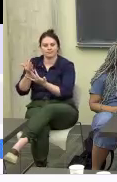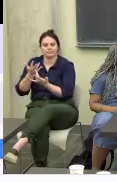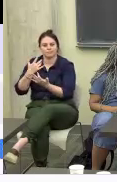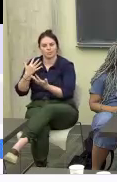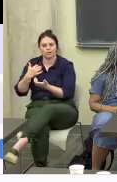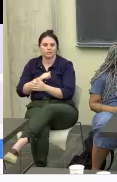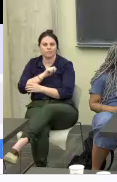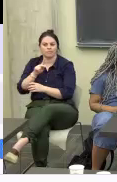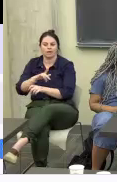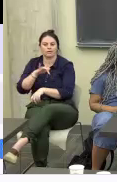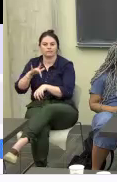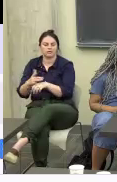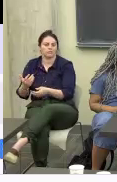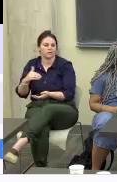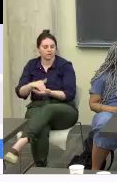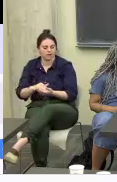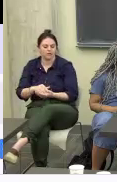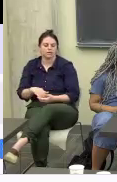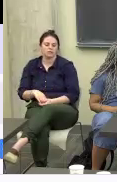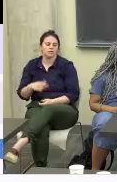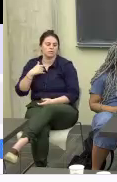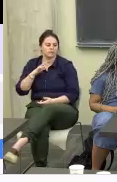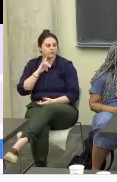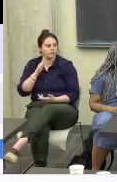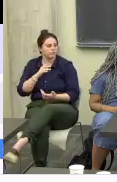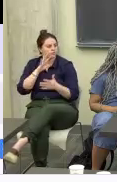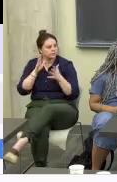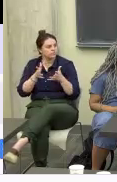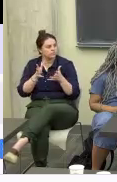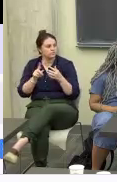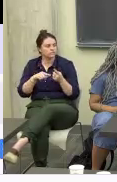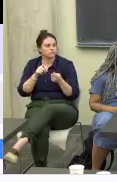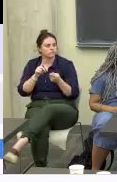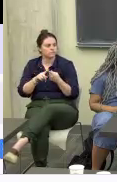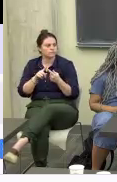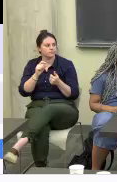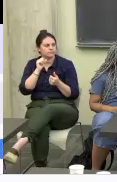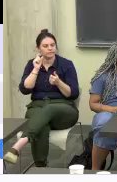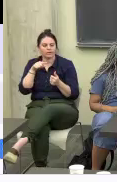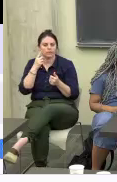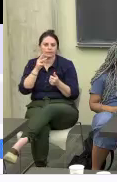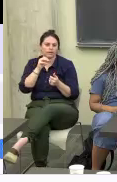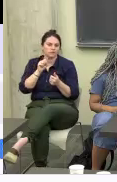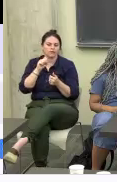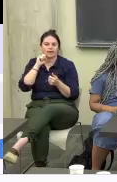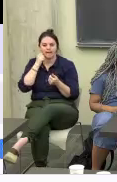What should the manufacturers, the big folks such as the Microsoft's The apples and so on,